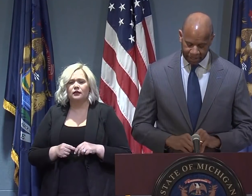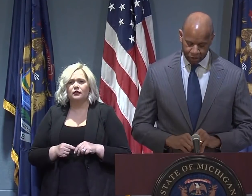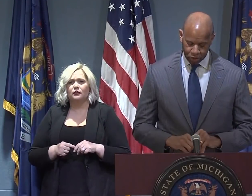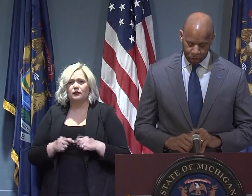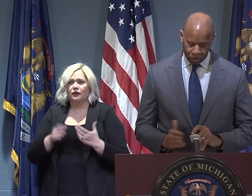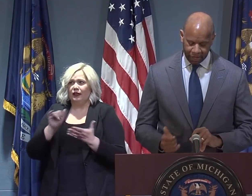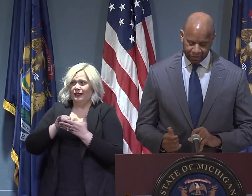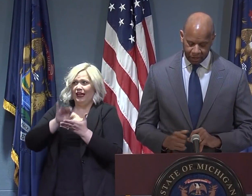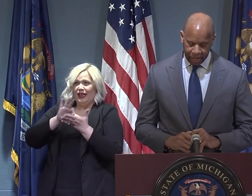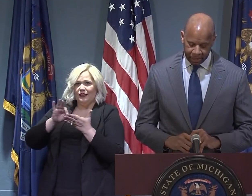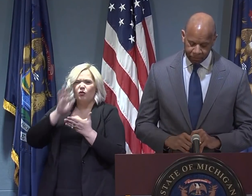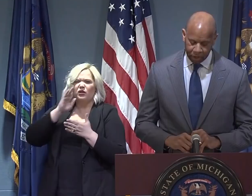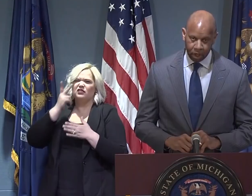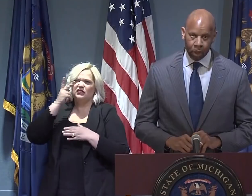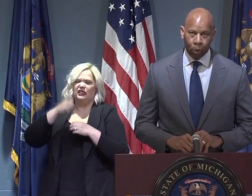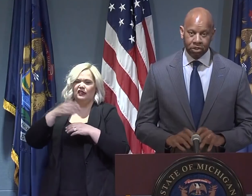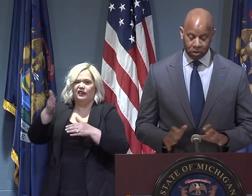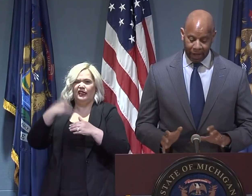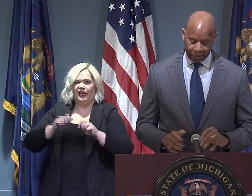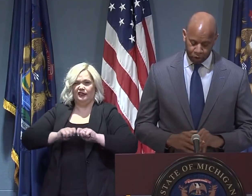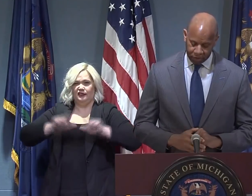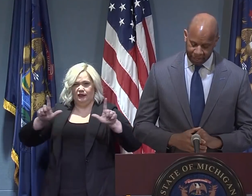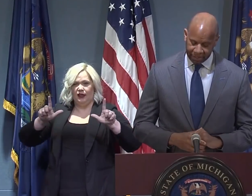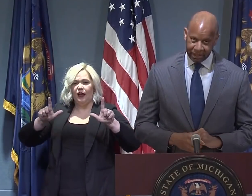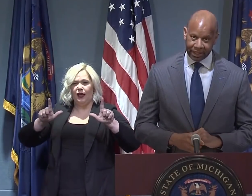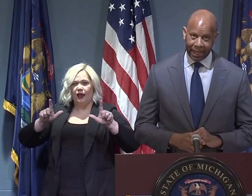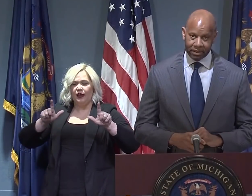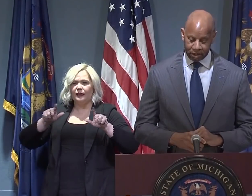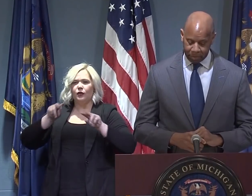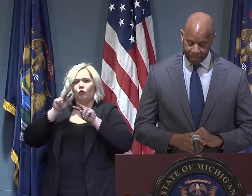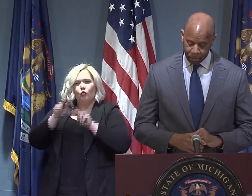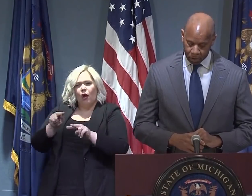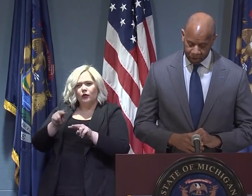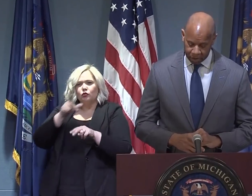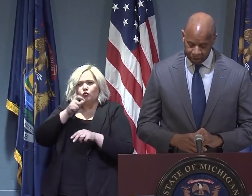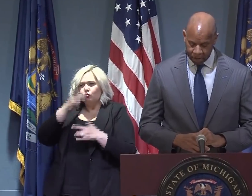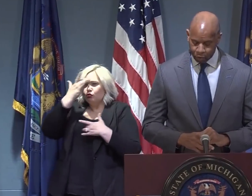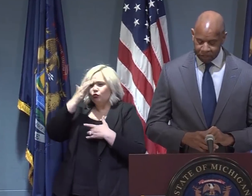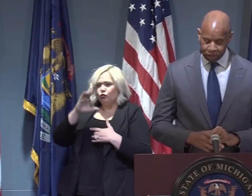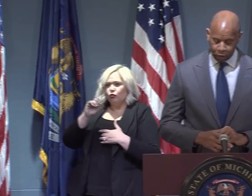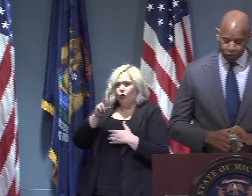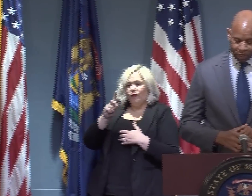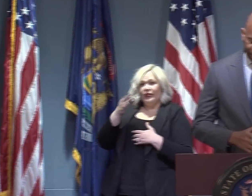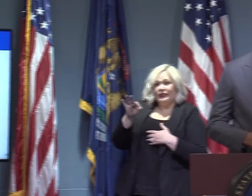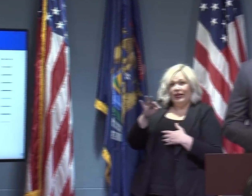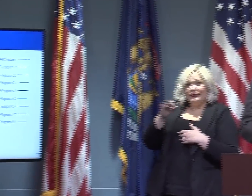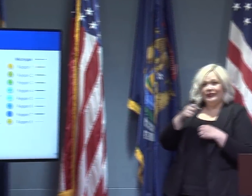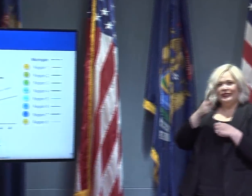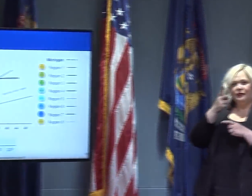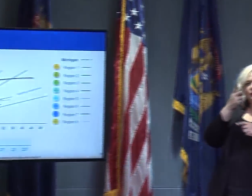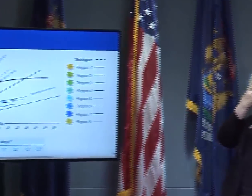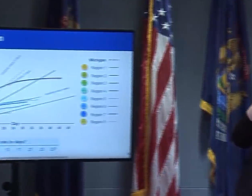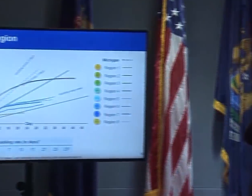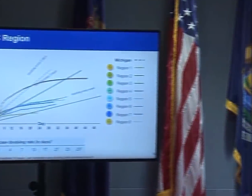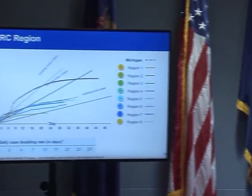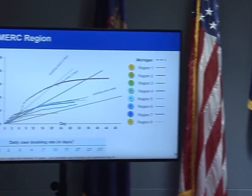WITH IT IN EACH REGION. AN EXAMPLE OF THAT DETAIL TRACK SUGGEST SHOWN ON THE NEXT SLIDE